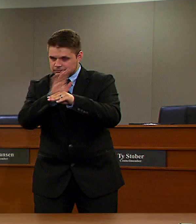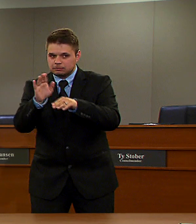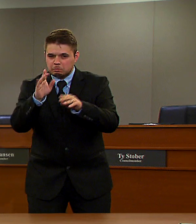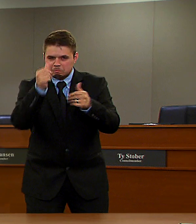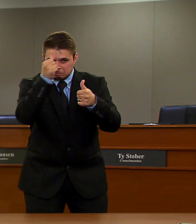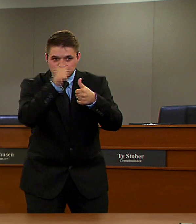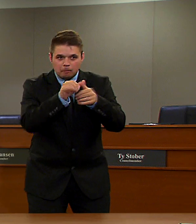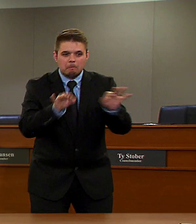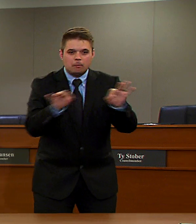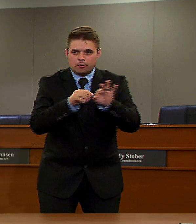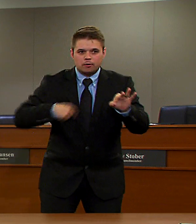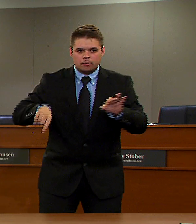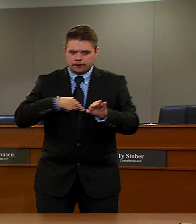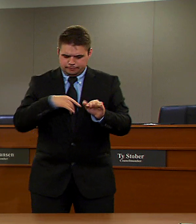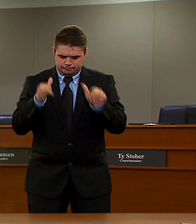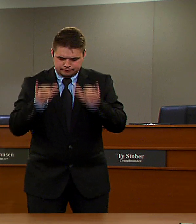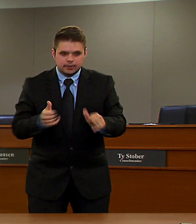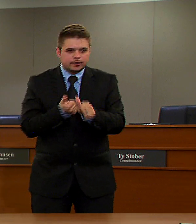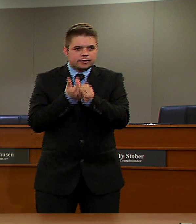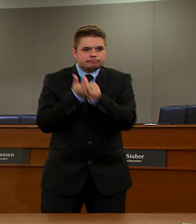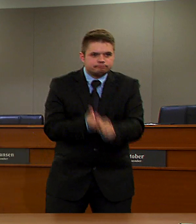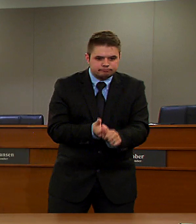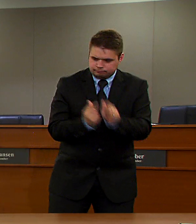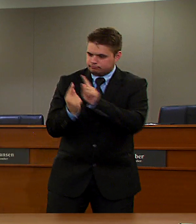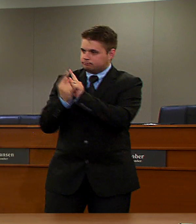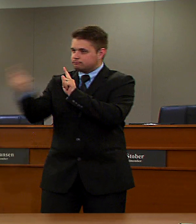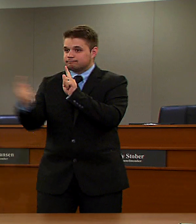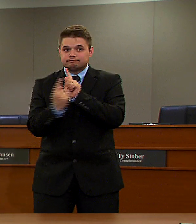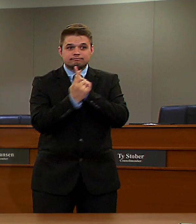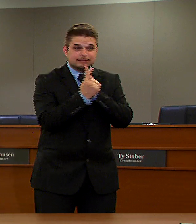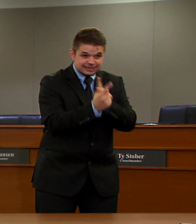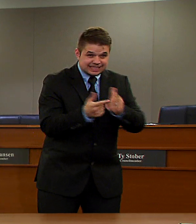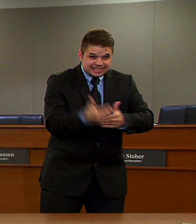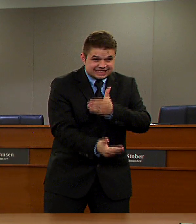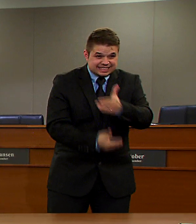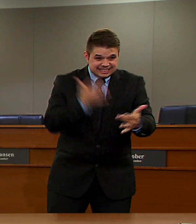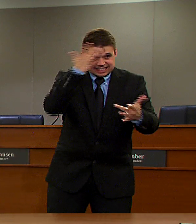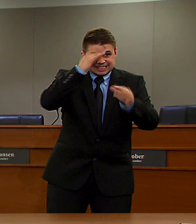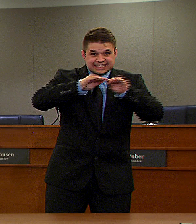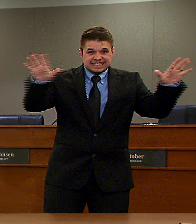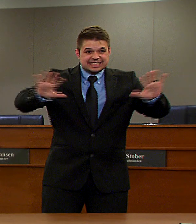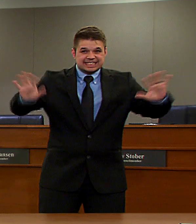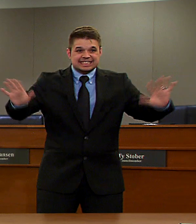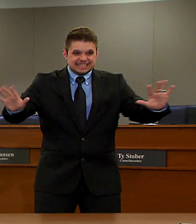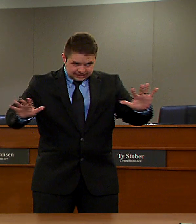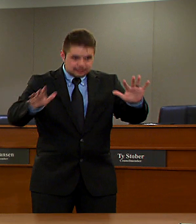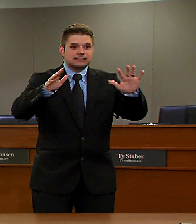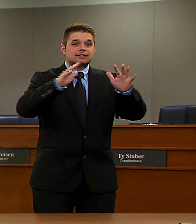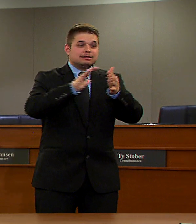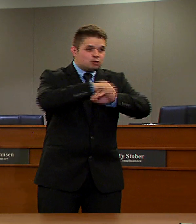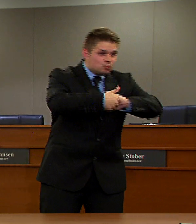continue to maintain physical distancing and good hygiene habits in order to ensure that